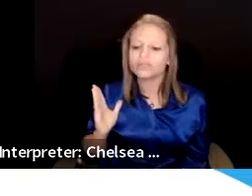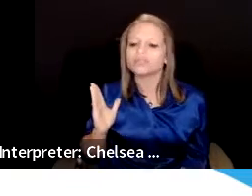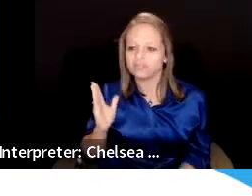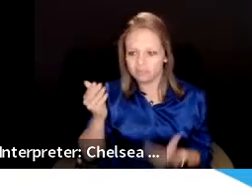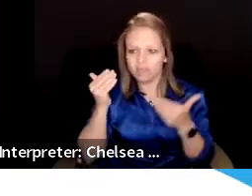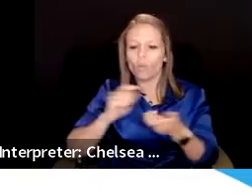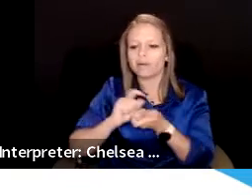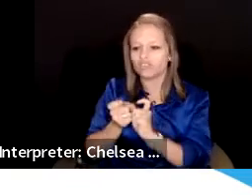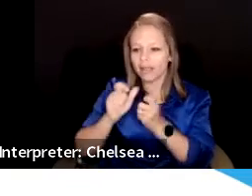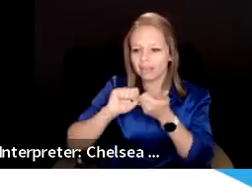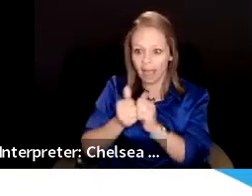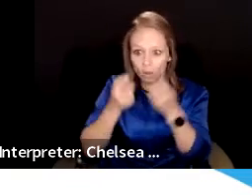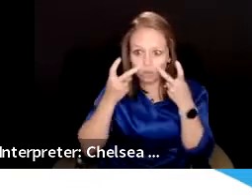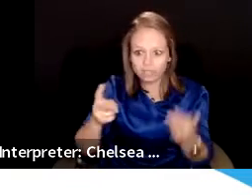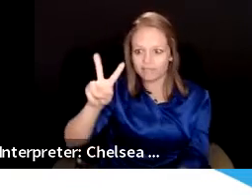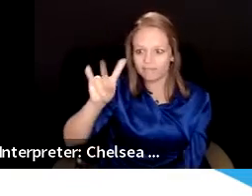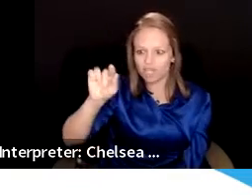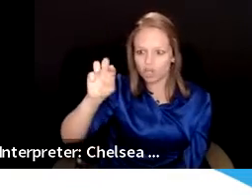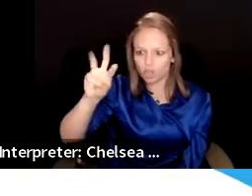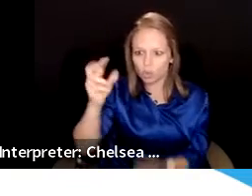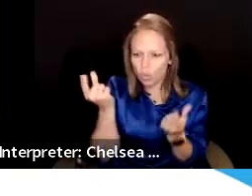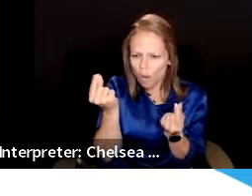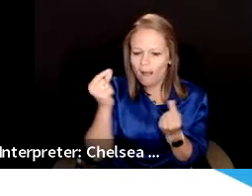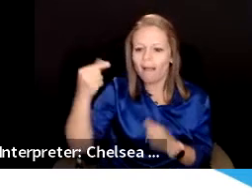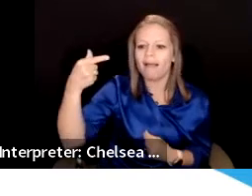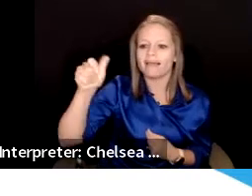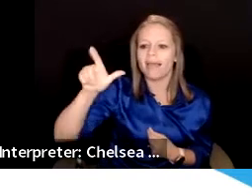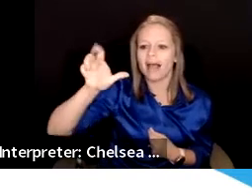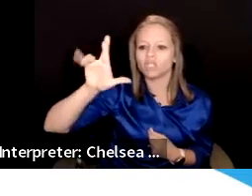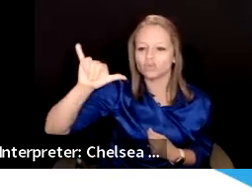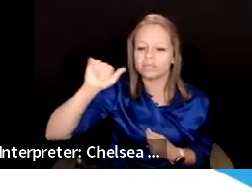viewing the other presenters I suggest you change your view to gallery or side-by-side view